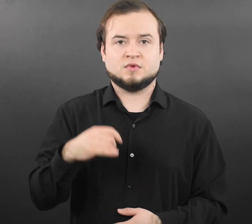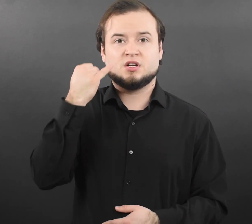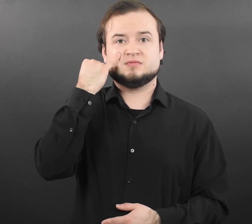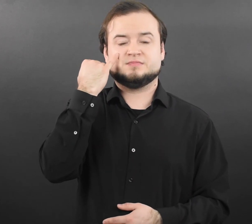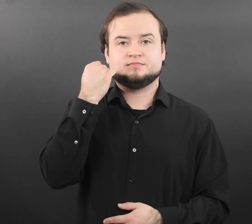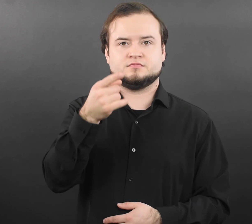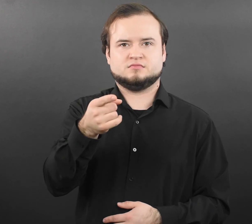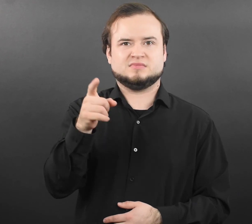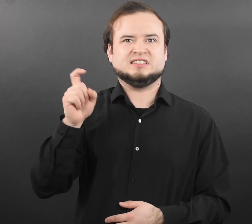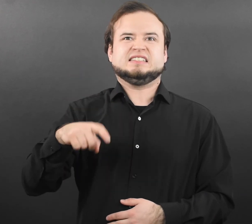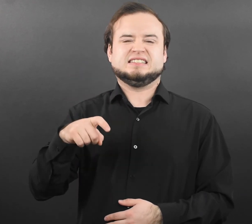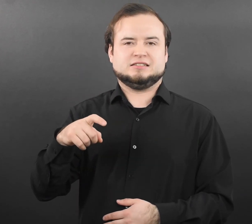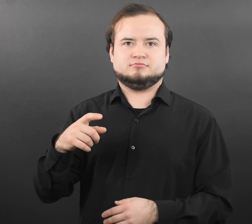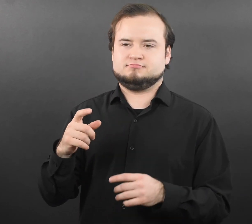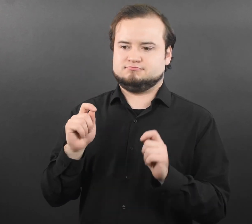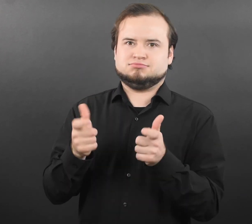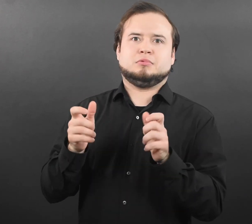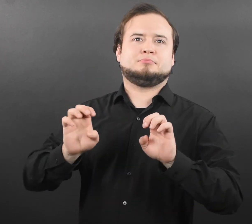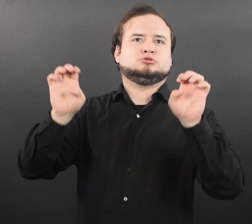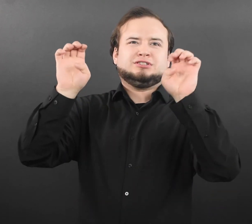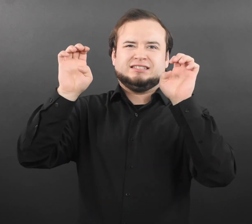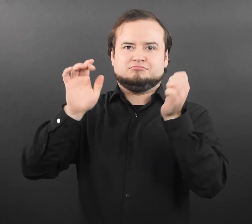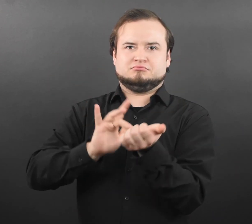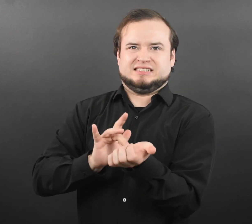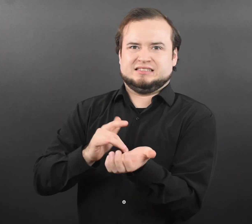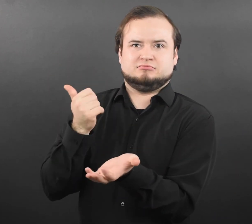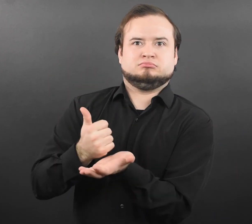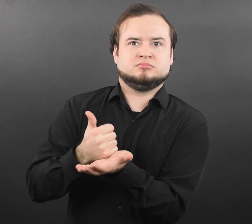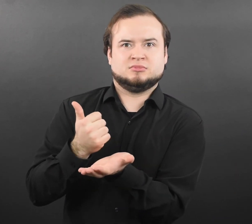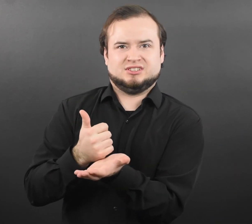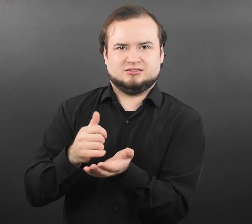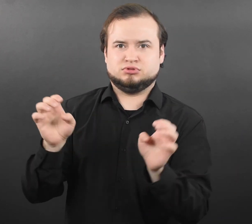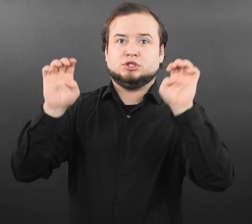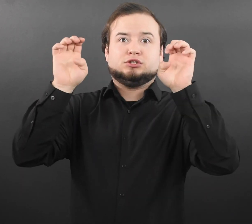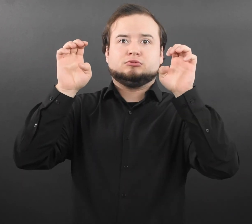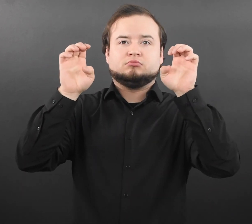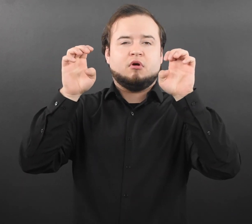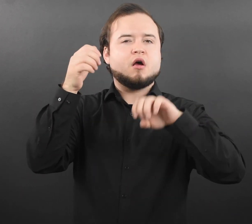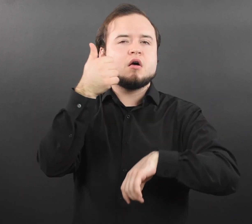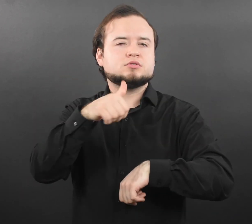If you need emergency medical attention any time during the isolation period,